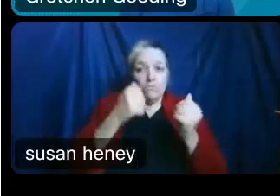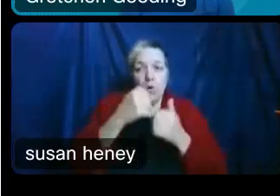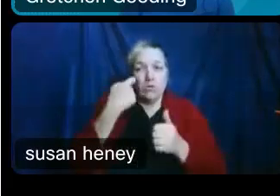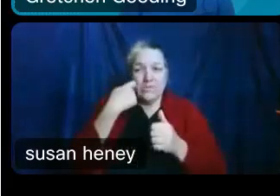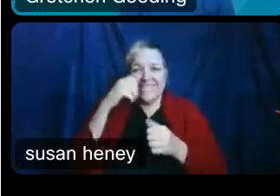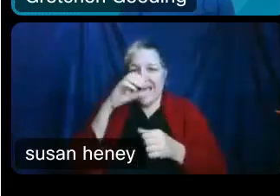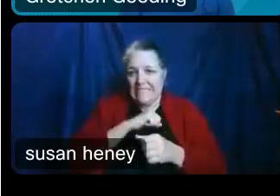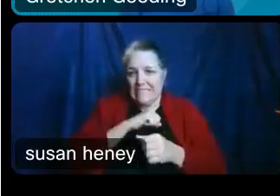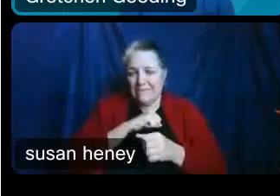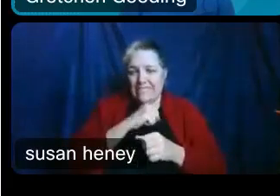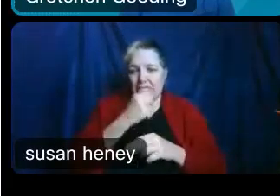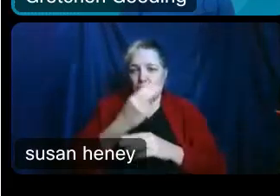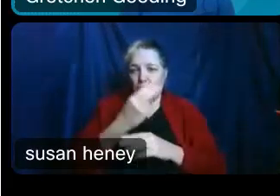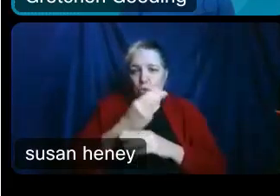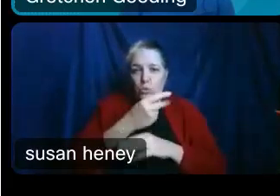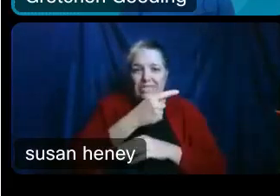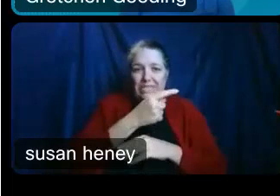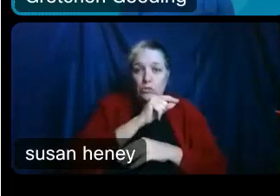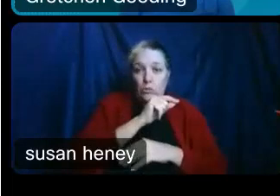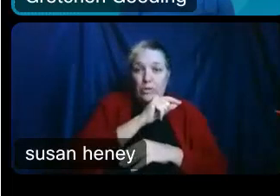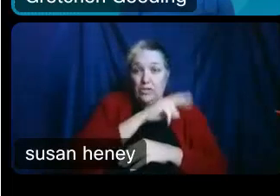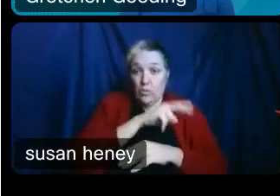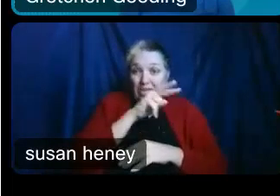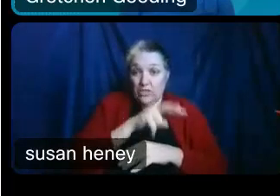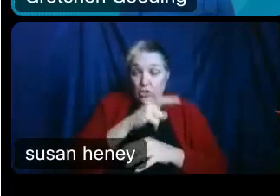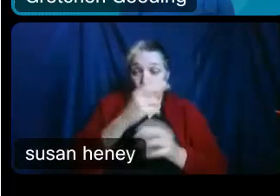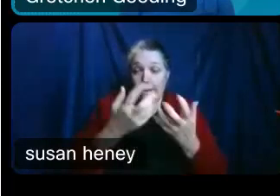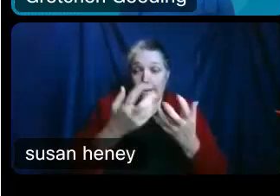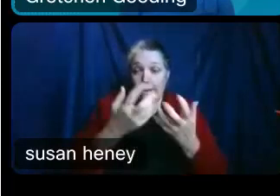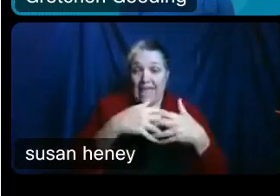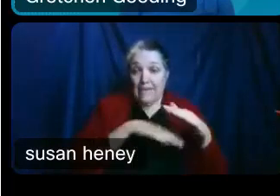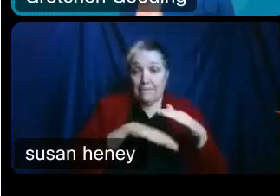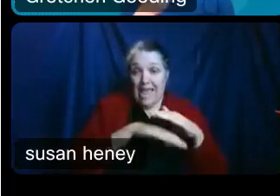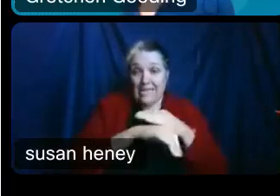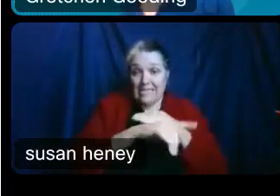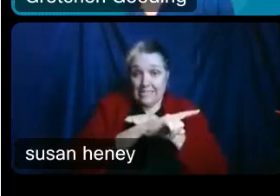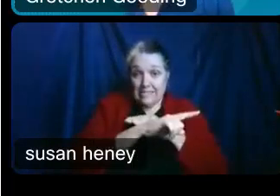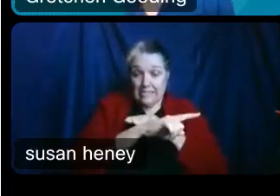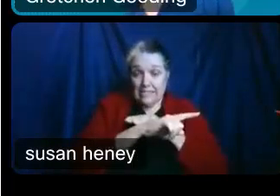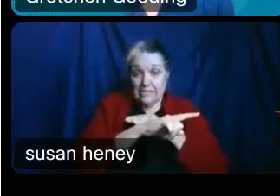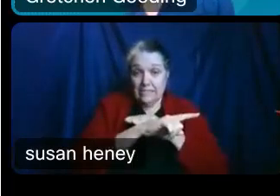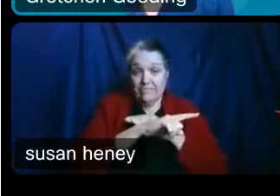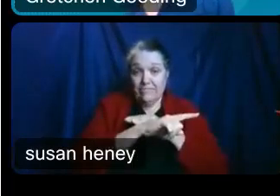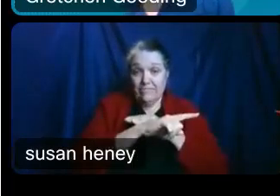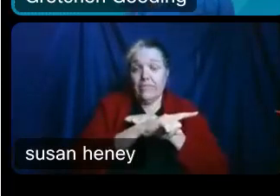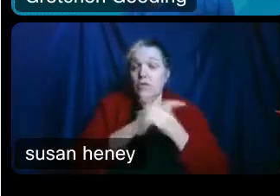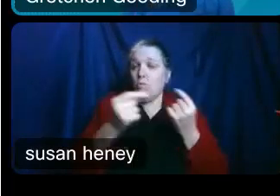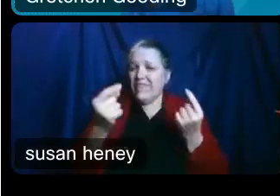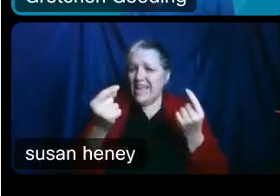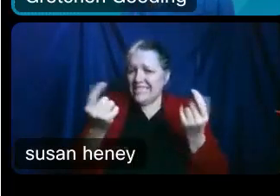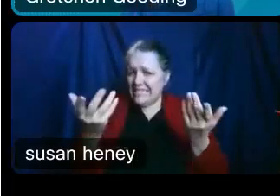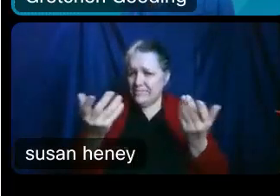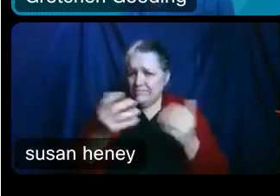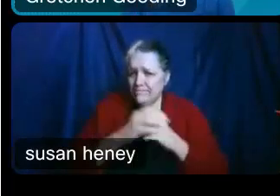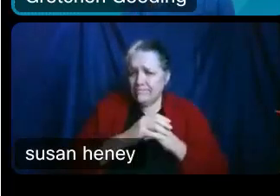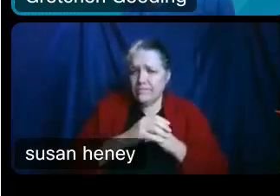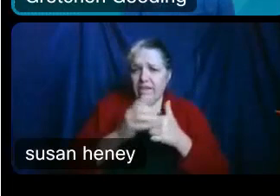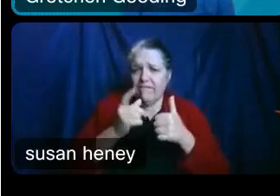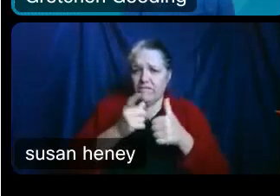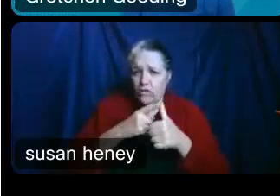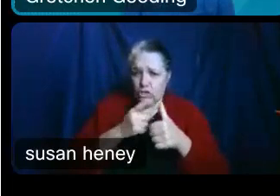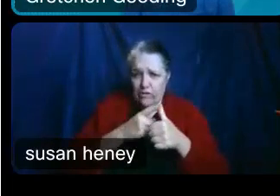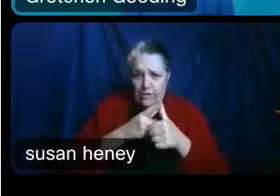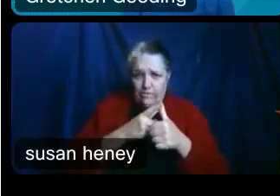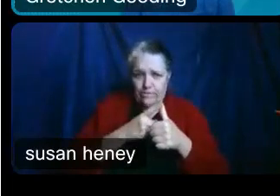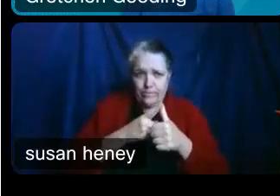vintage 2022 blended base estimates. This accomplished two main goals. One, the 2018